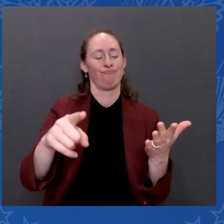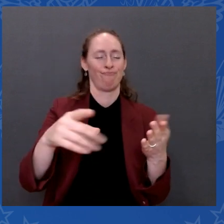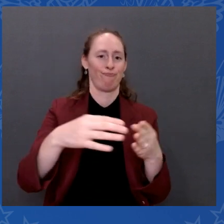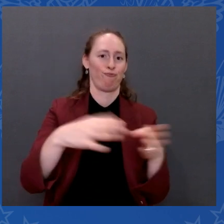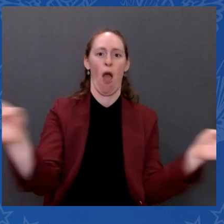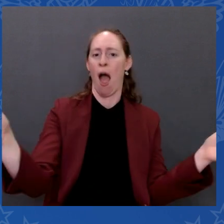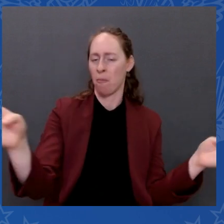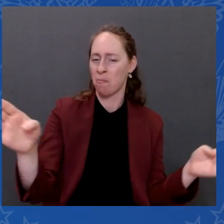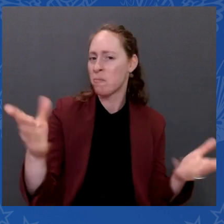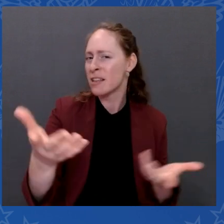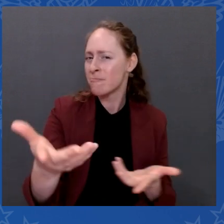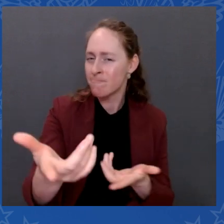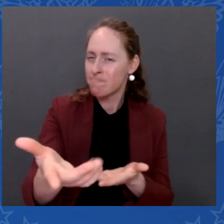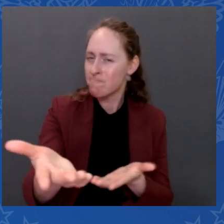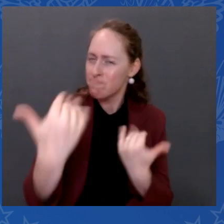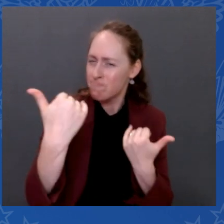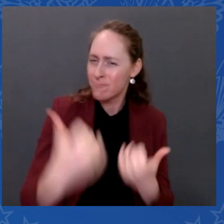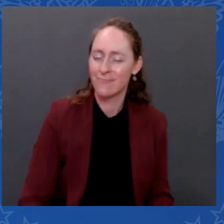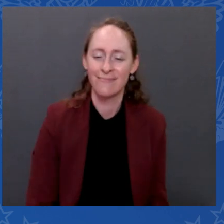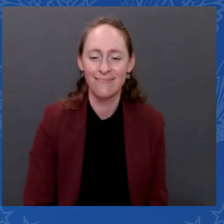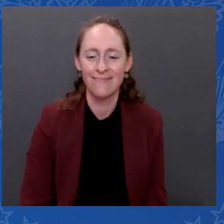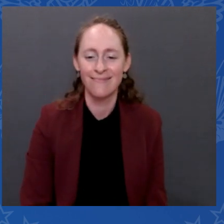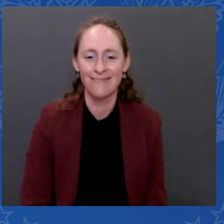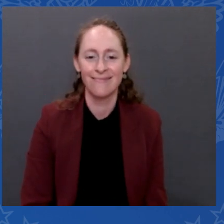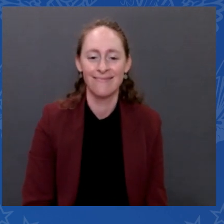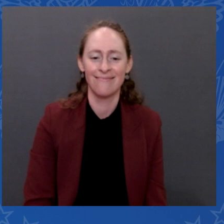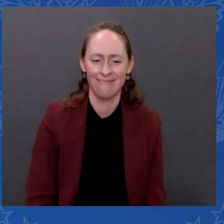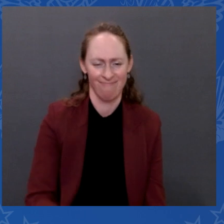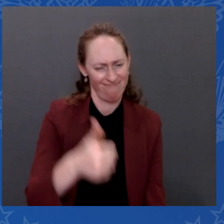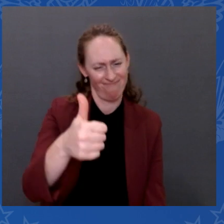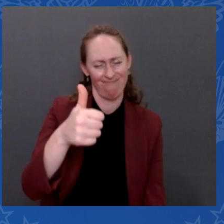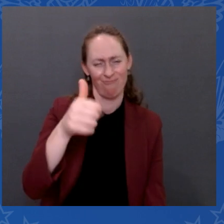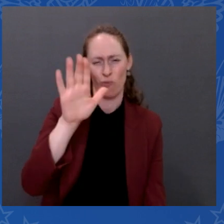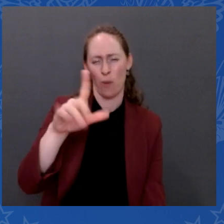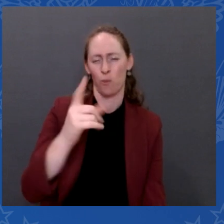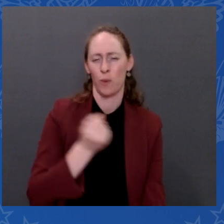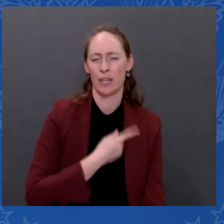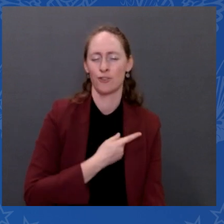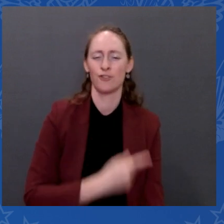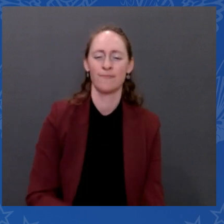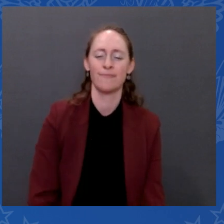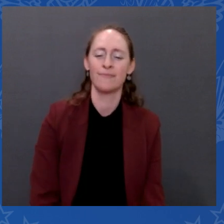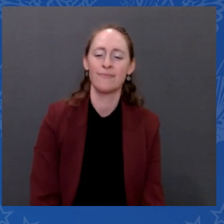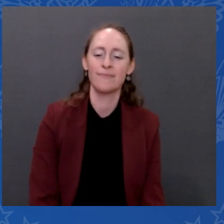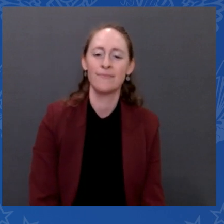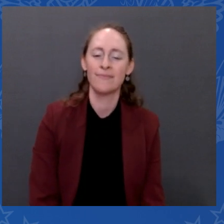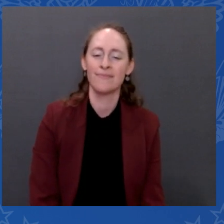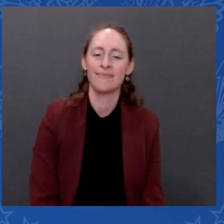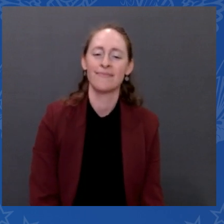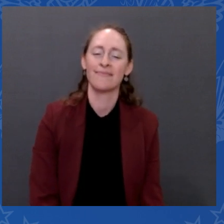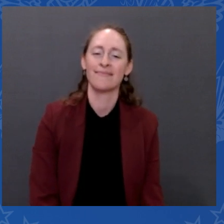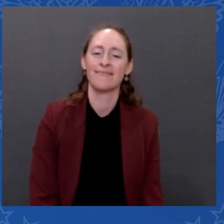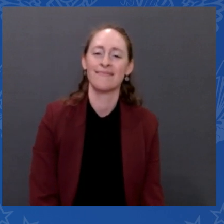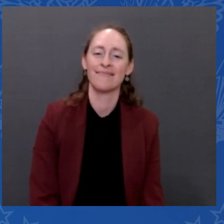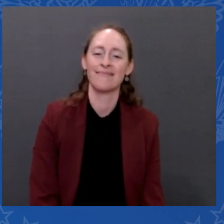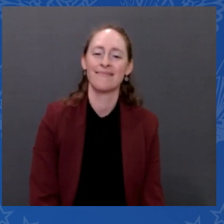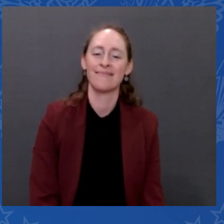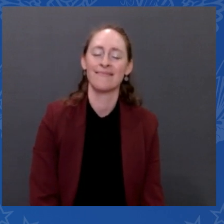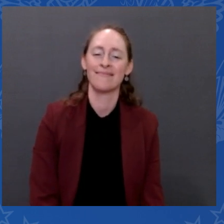Mr. President, and thank you for asking it. The use of semiconductors in cars and trucks and other industrial equipment